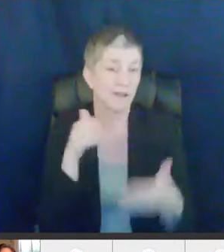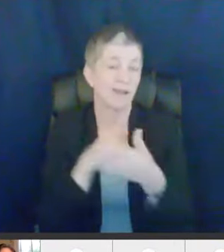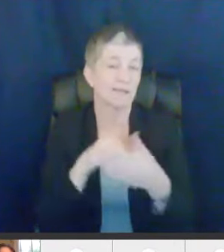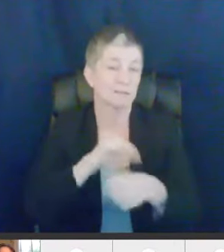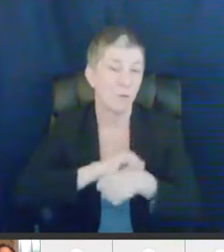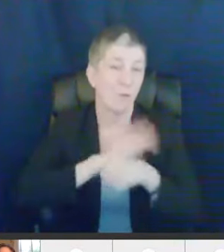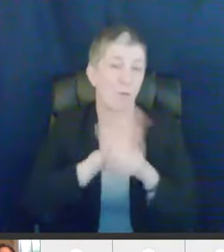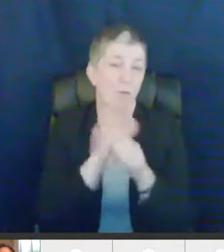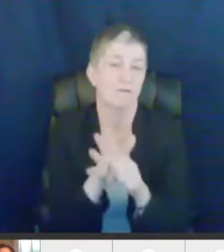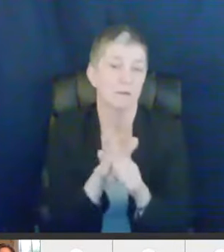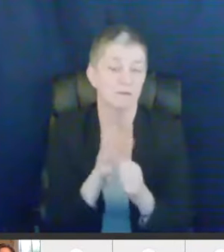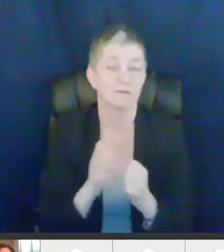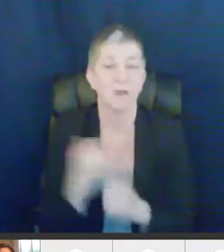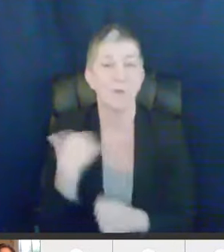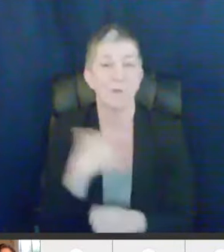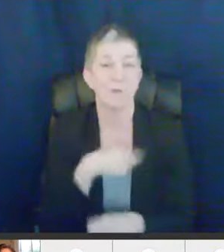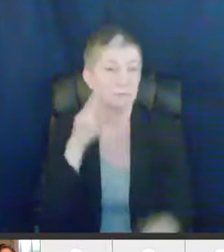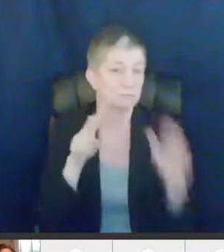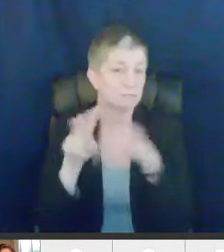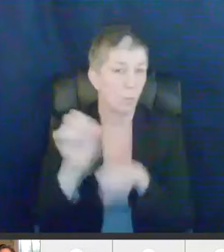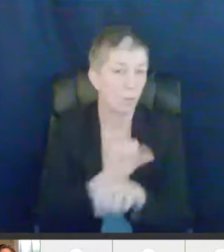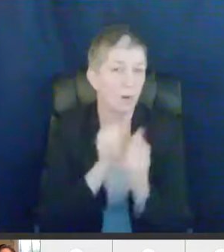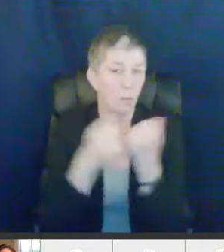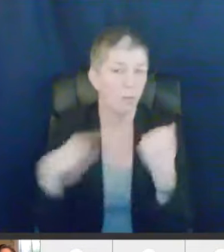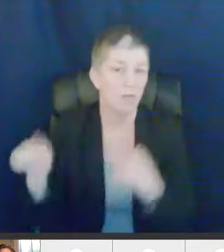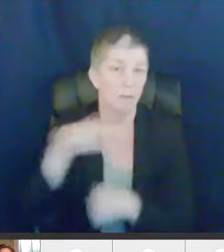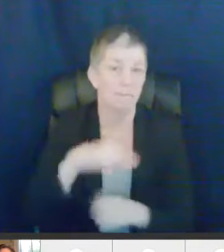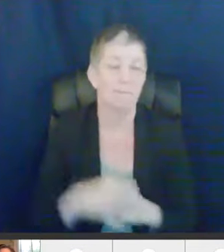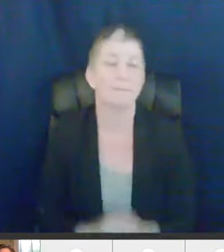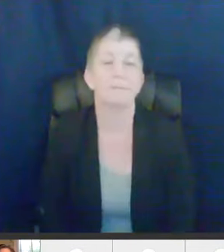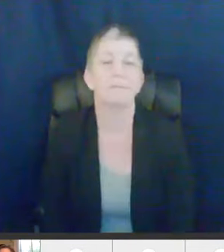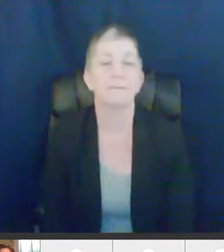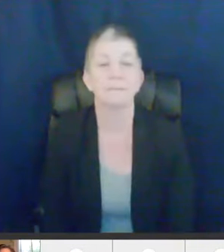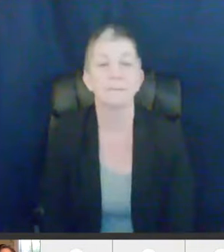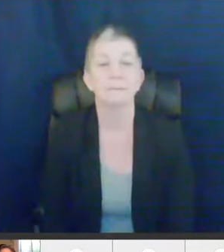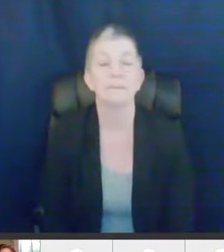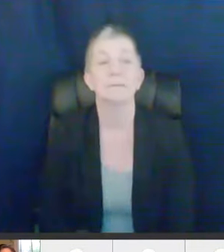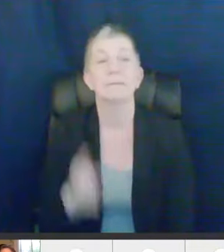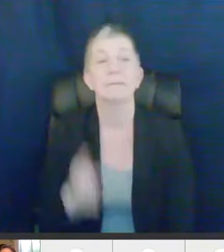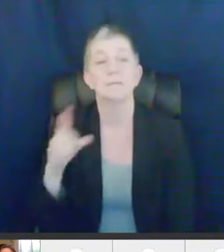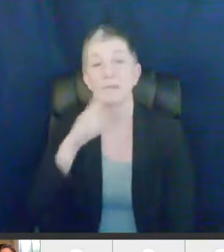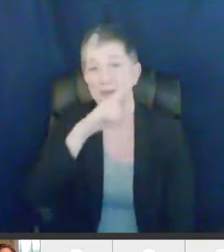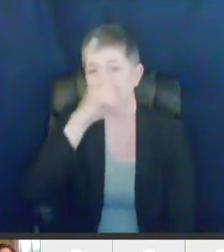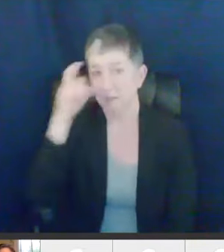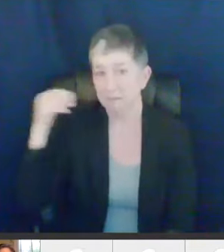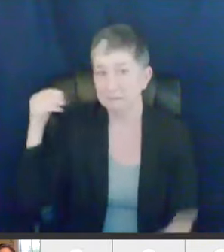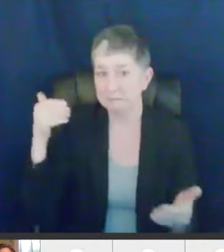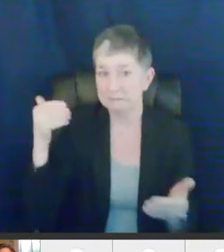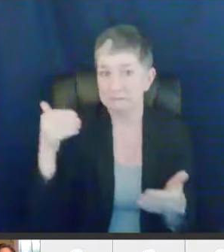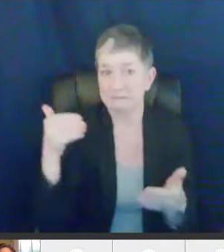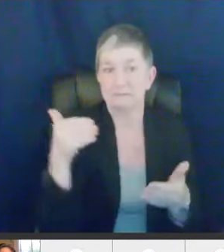forward to working with them now as summer approaches I just want to share a